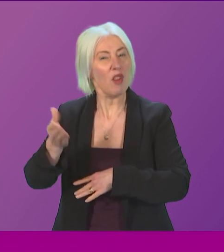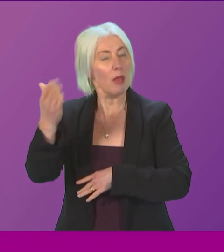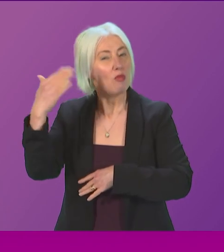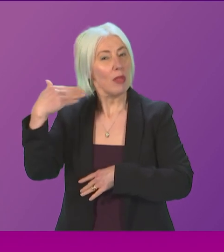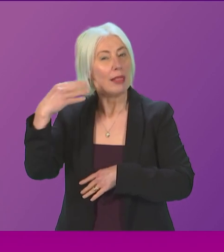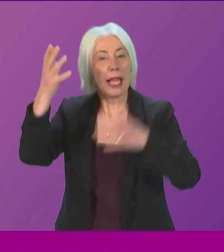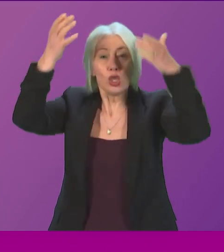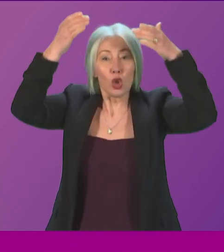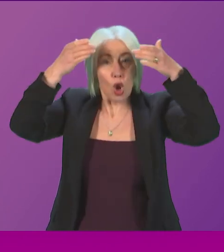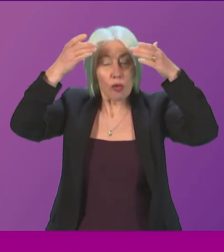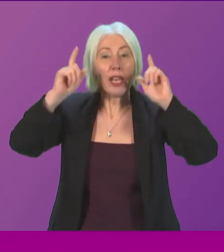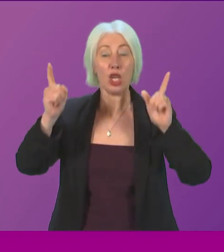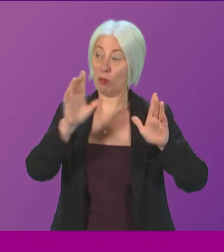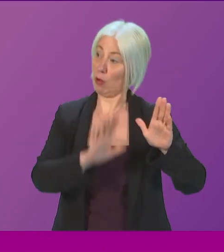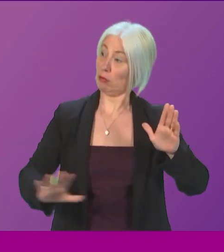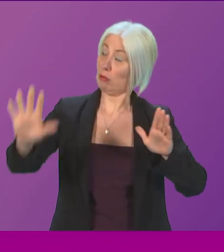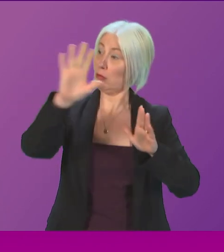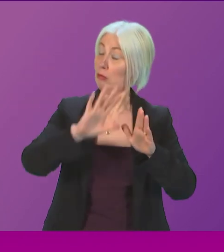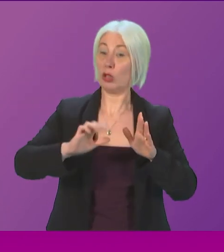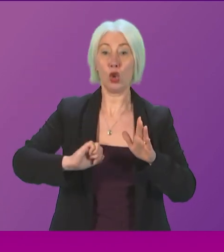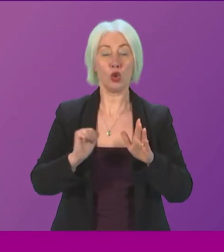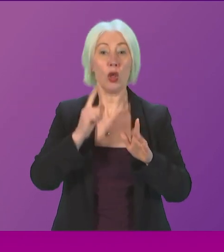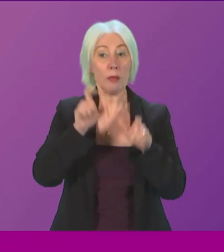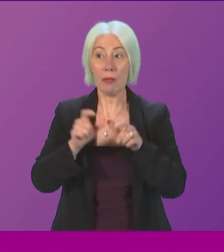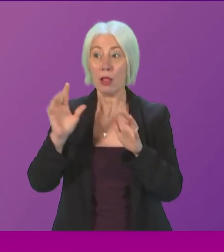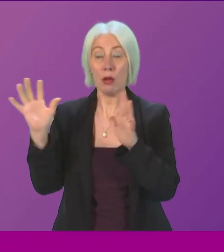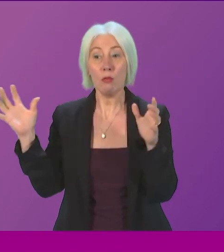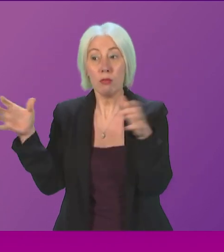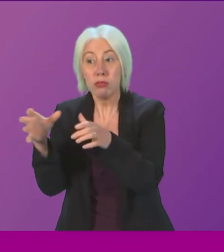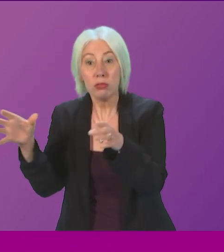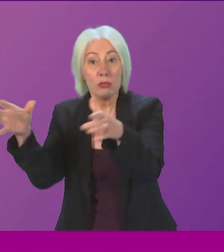but in many parts of the country people still came together to watch the proceedings live